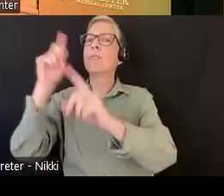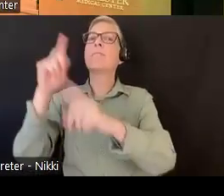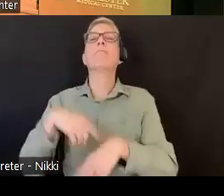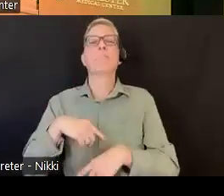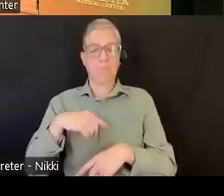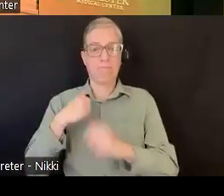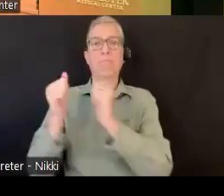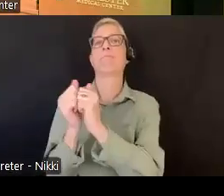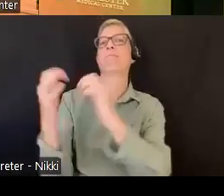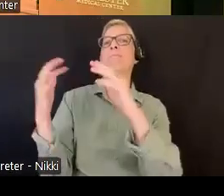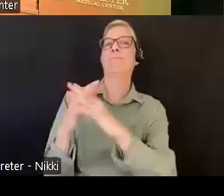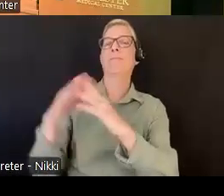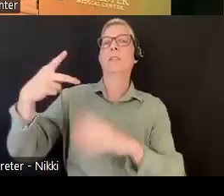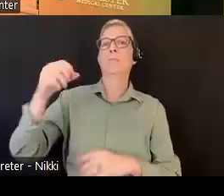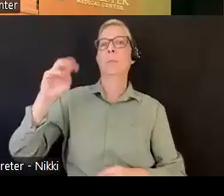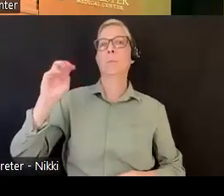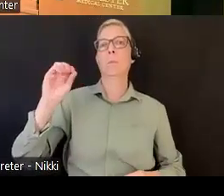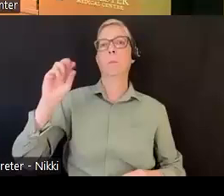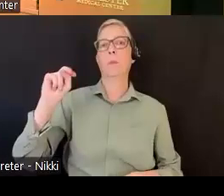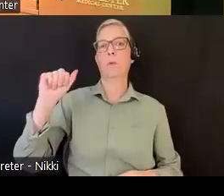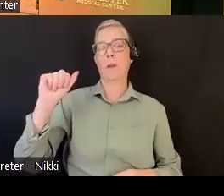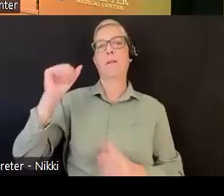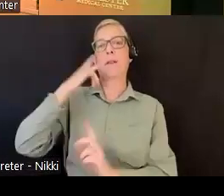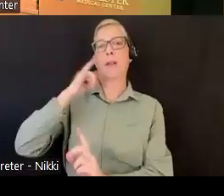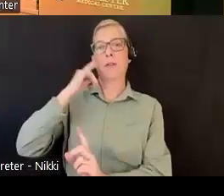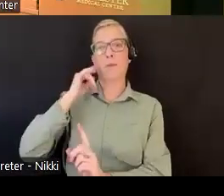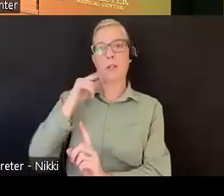robust sort of nonprofit and sort of government structure, but it's worked extremely well in all